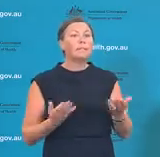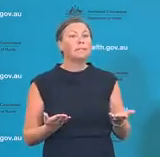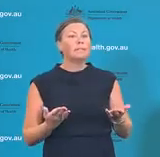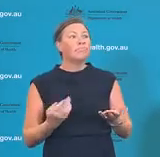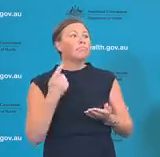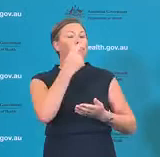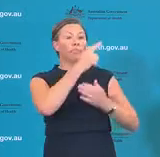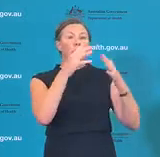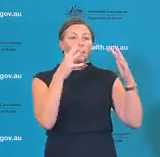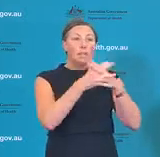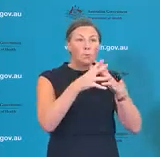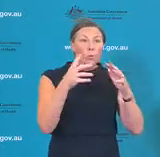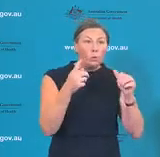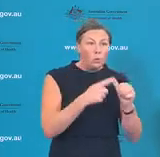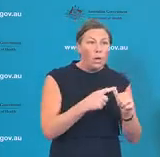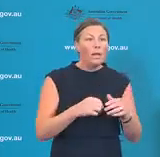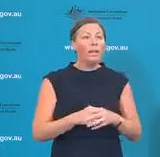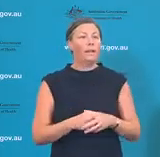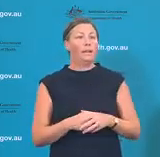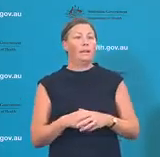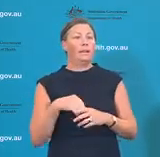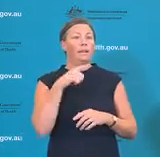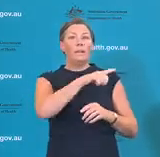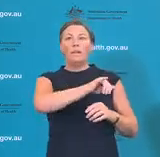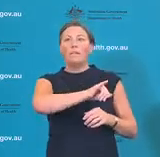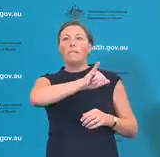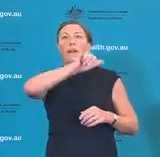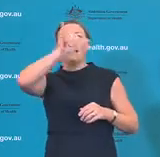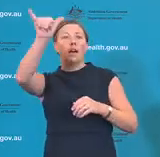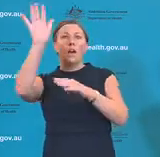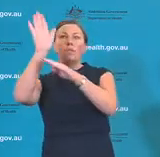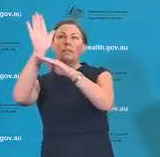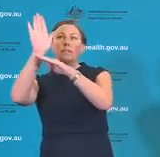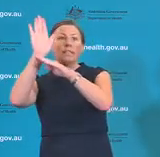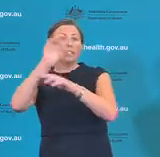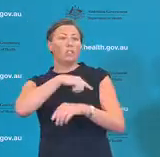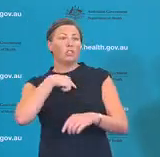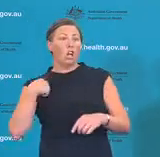Australia, we saw them on the flights as they're returned from Wuhan. sS we should